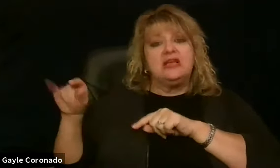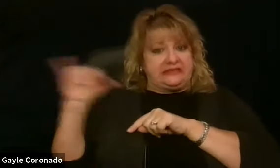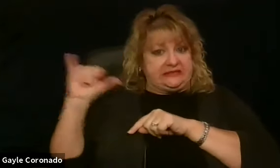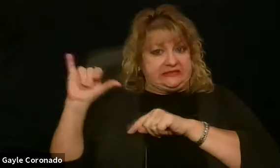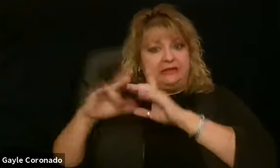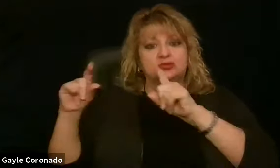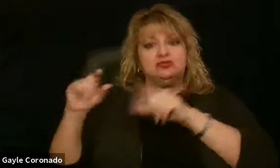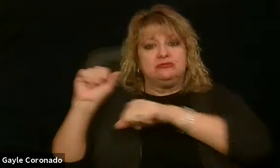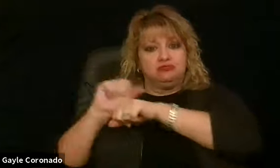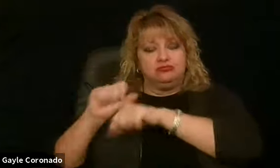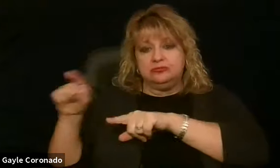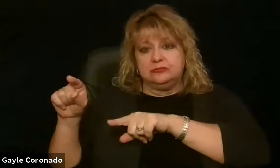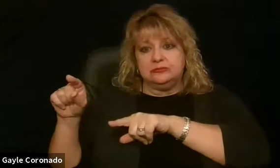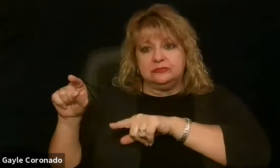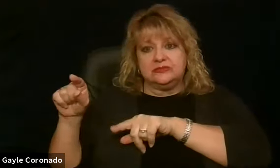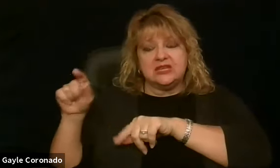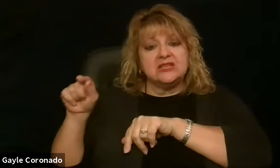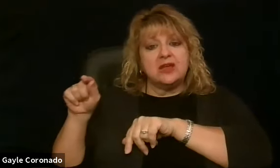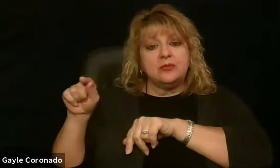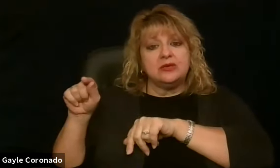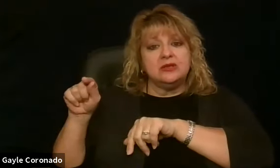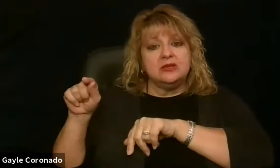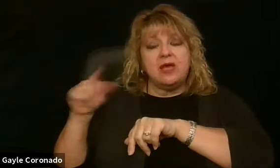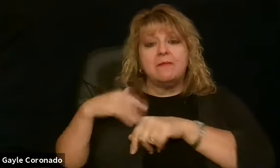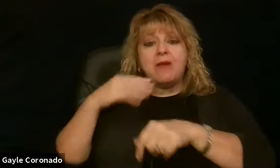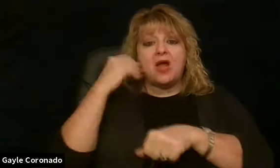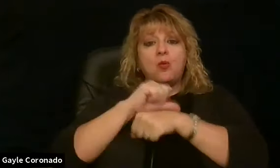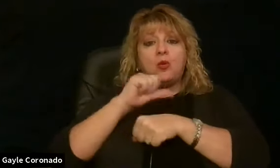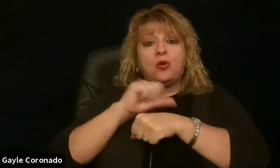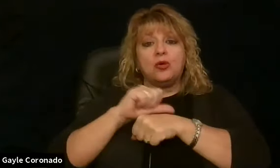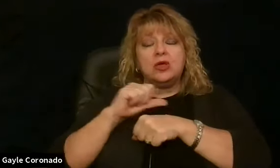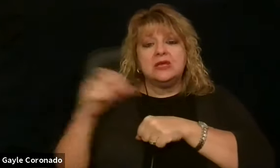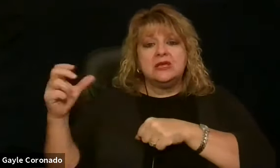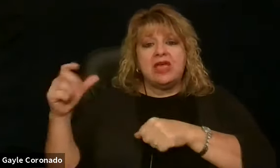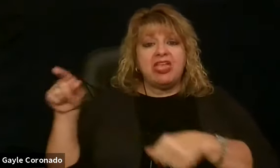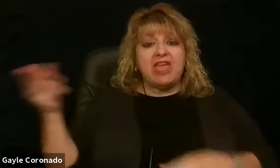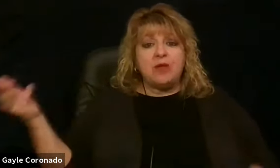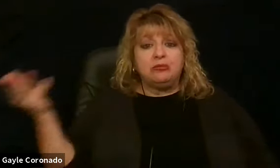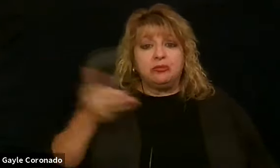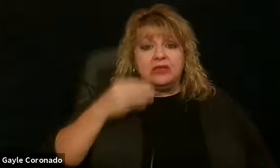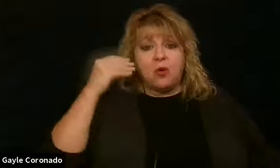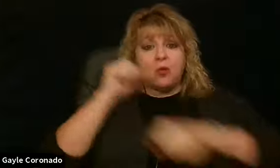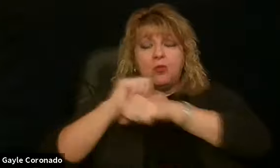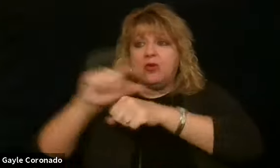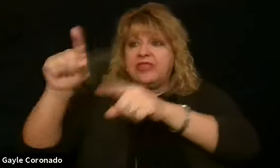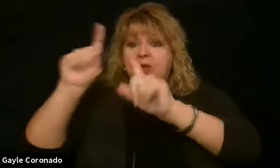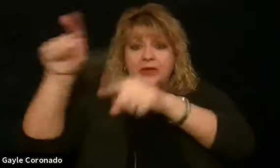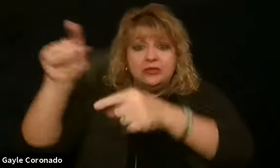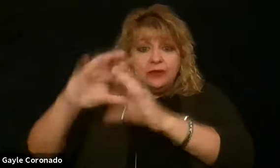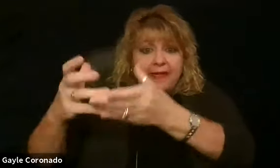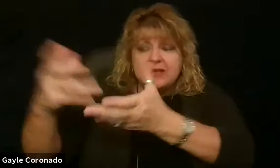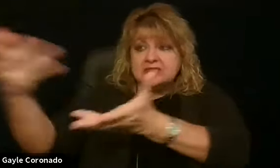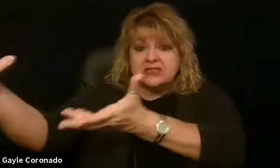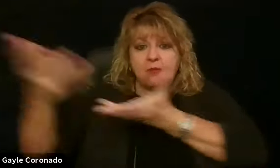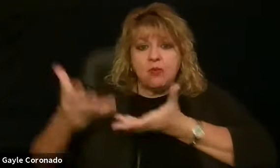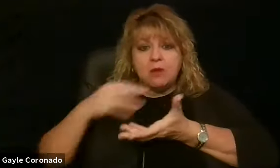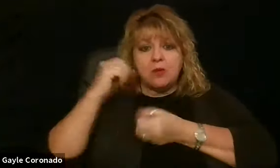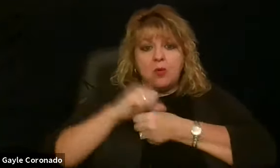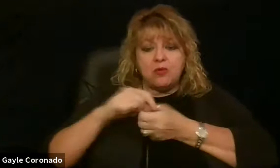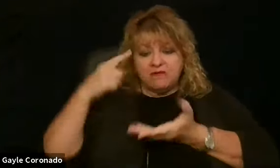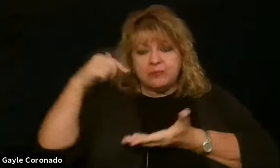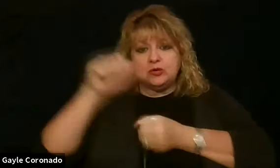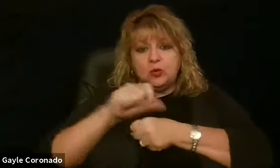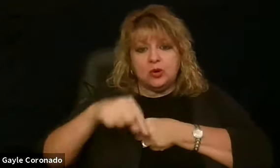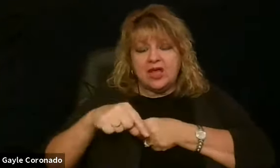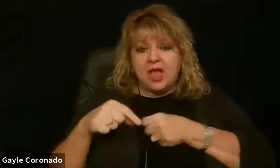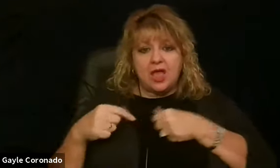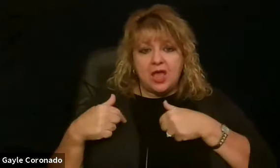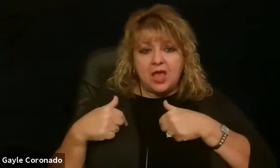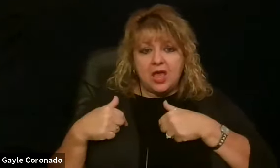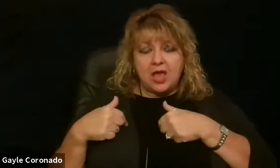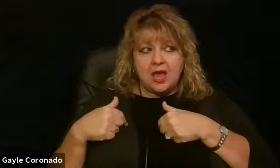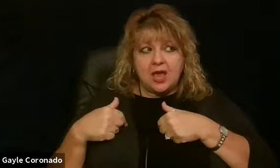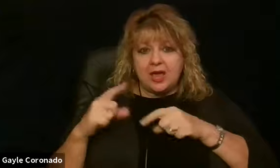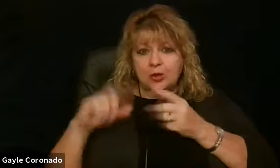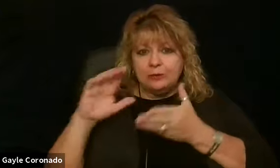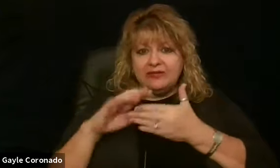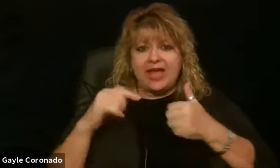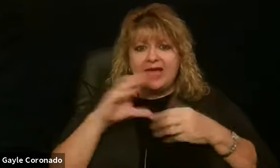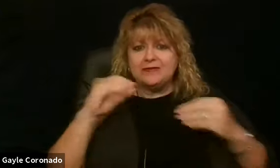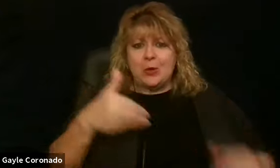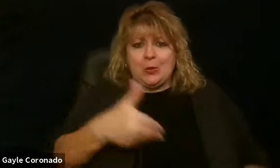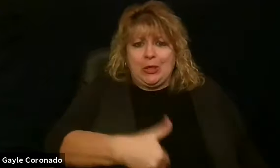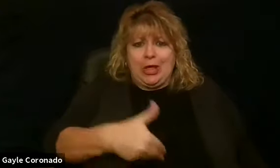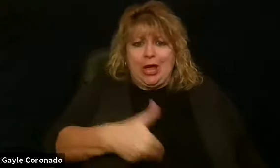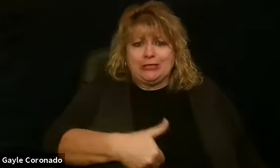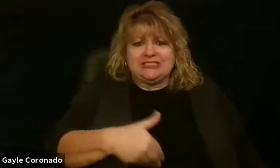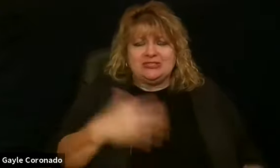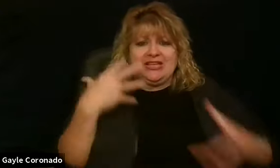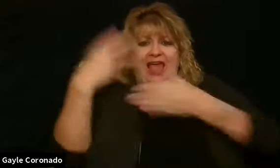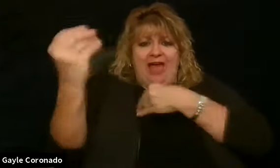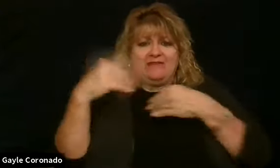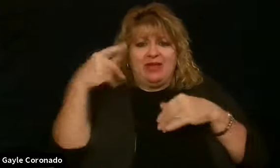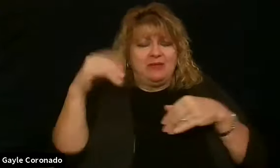would drop off my assignments for me, and that really now a lot to me. Then because I couldn't believe that I couldn't actually like I didn't have enough guts to leave my apartment, you know, my mental health was not right.